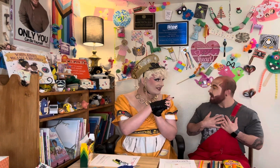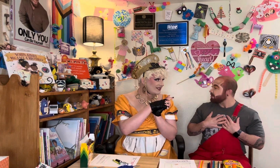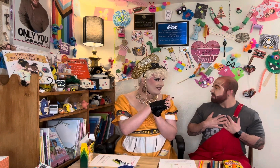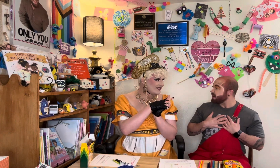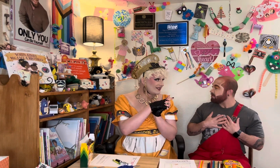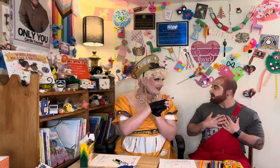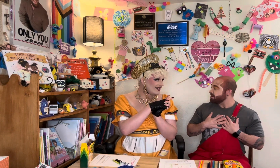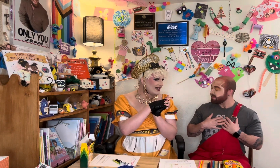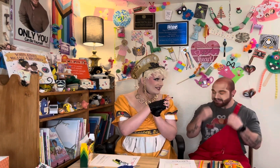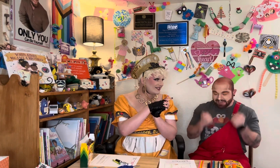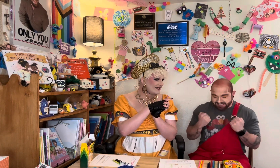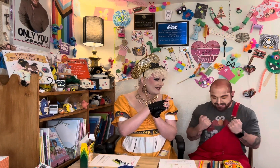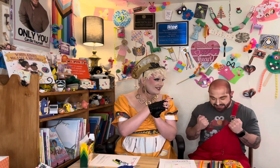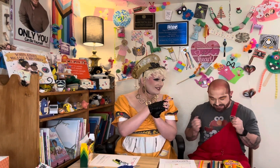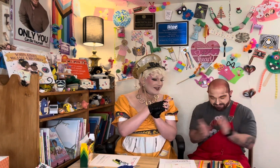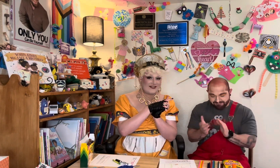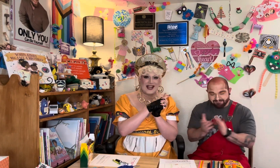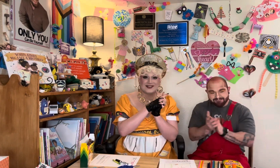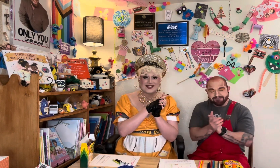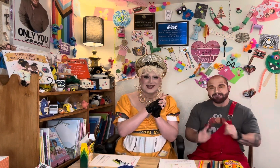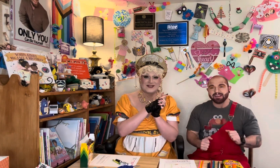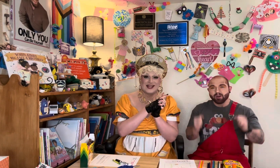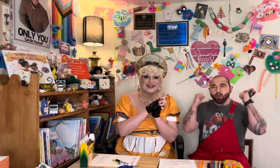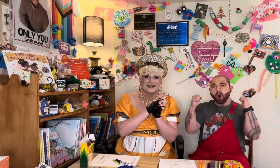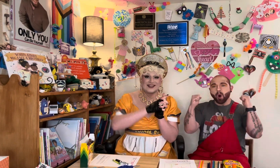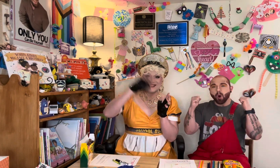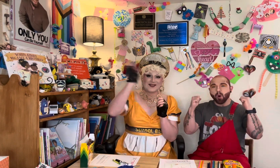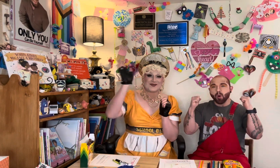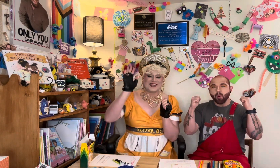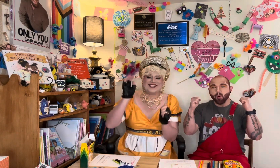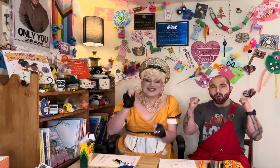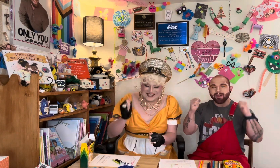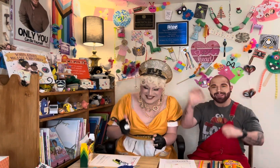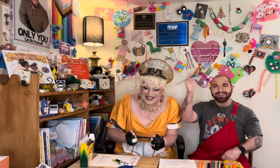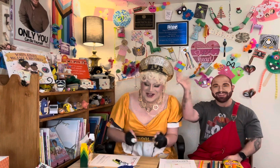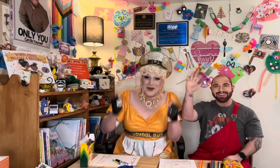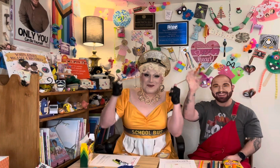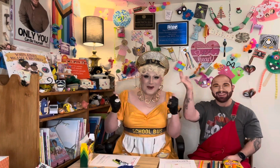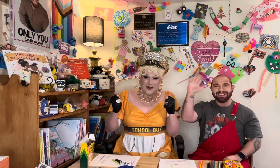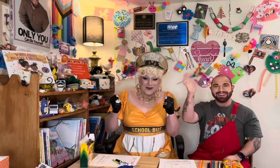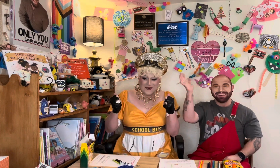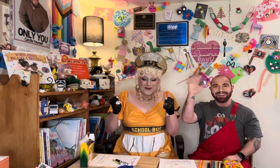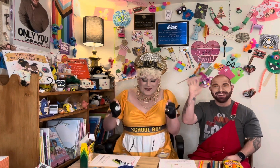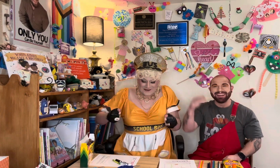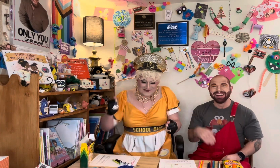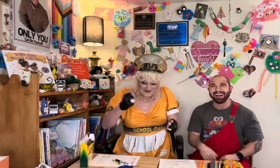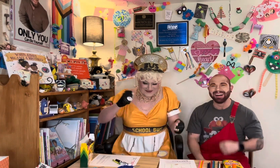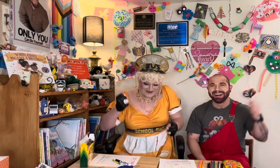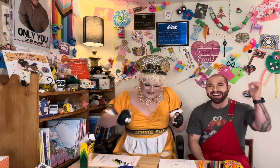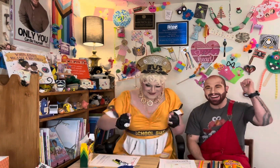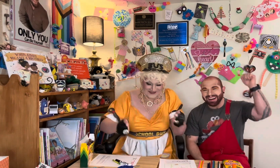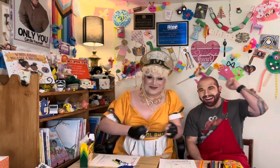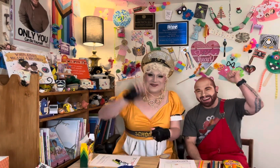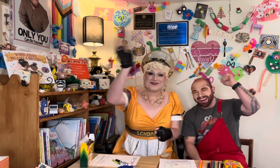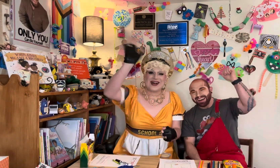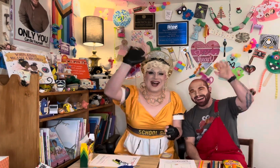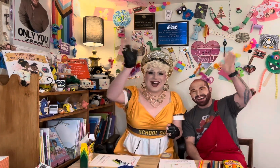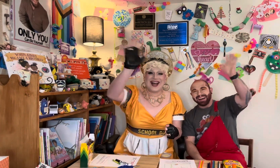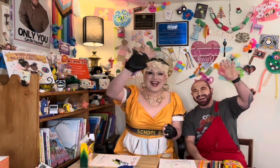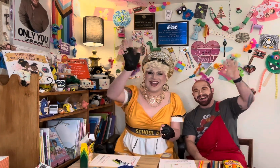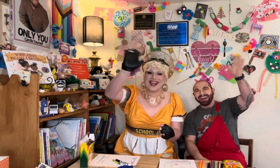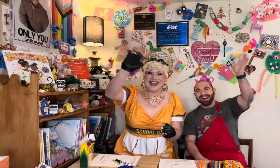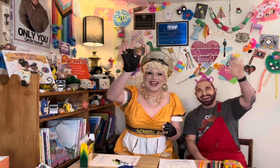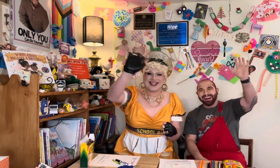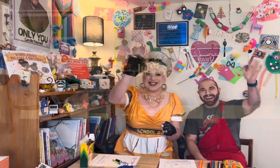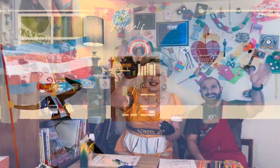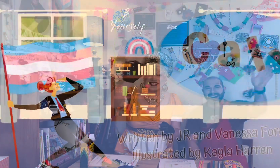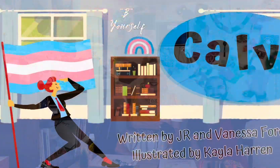going to read my book? CALI: Yes! BUSTER: Yes! CALI: Yes! All right! Let's get to it! BUSTER: Woo! CALI: Woo! Haha! Bye!